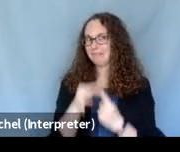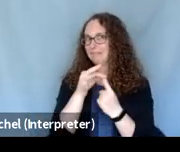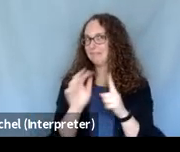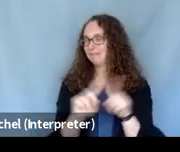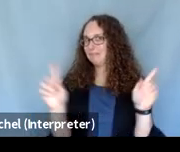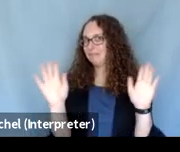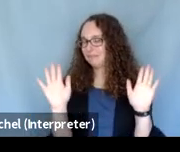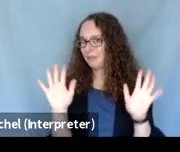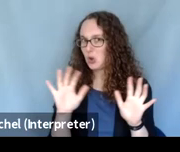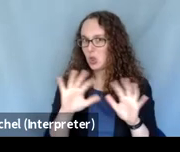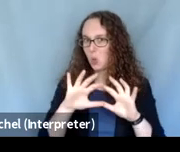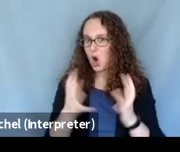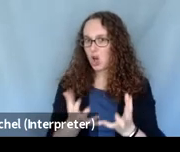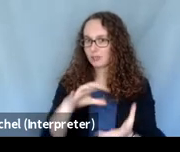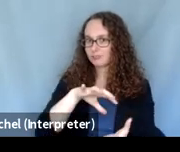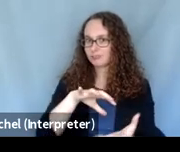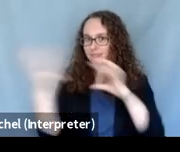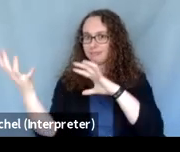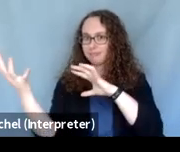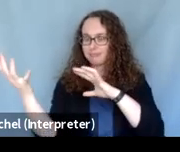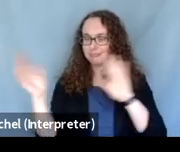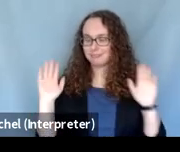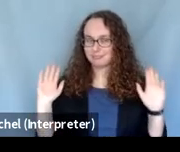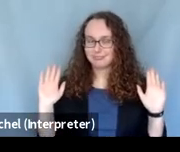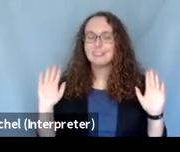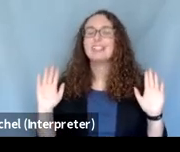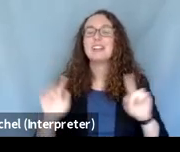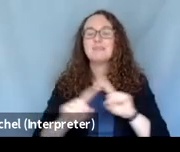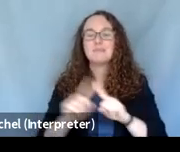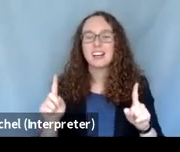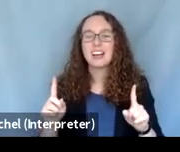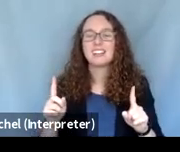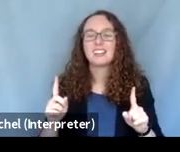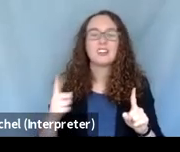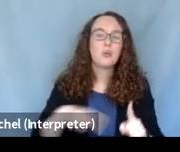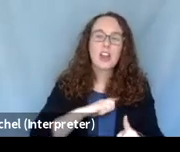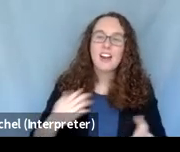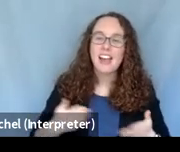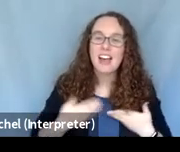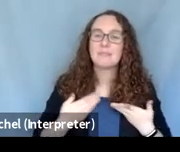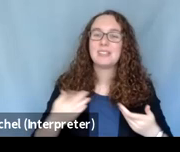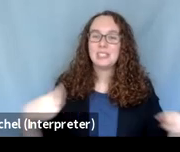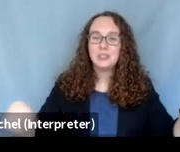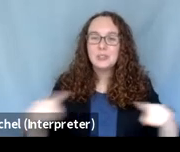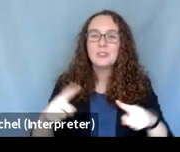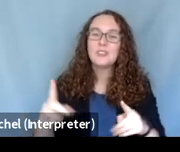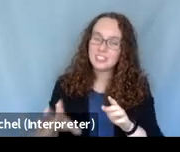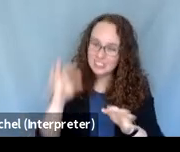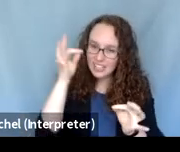with this pandemic but we are very, very happy that you have selected Fresno City College as your